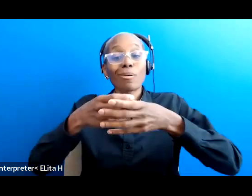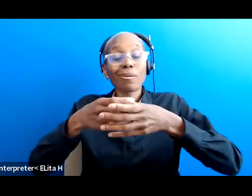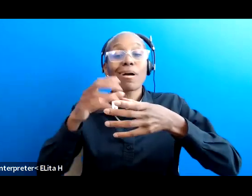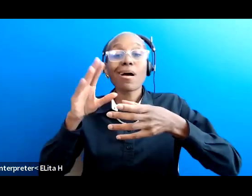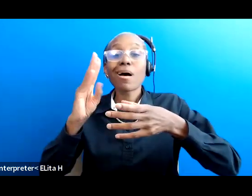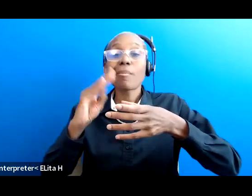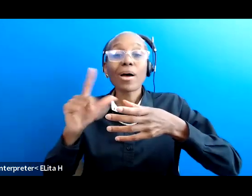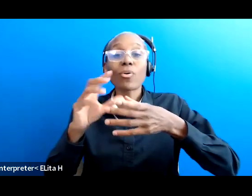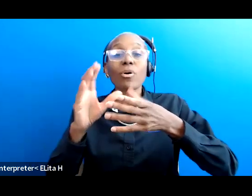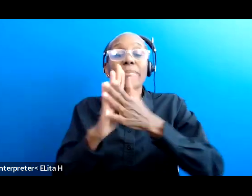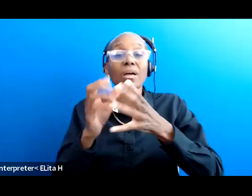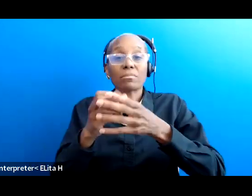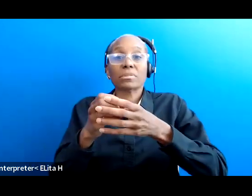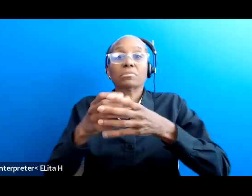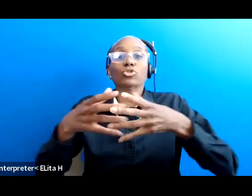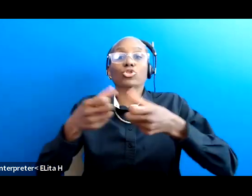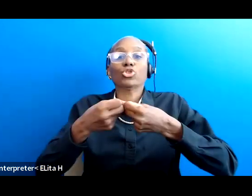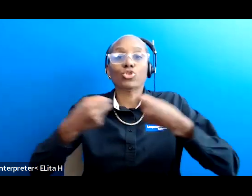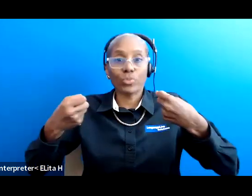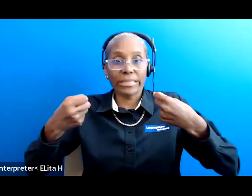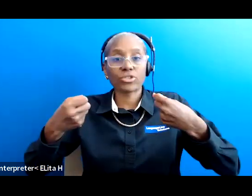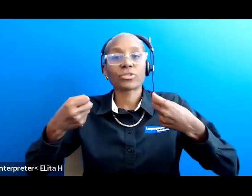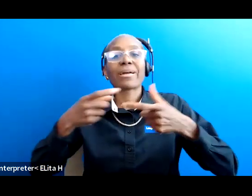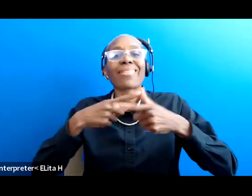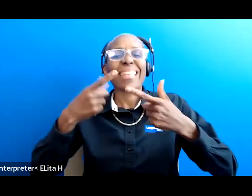and can cause the bowel to become lazier because there's little